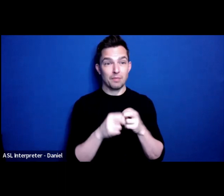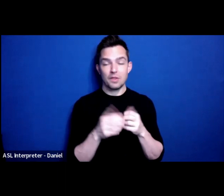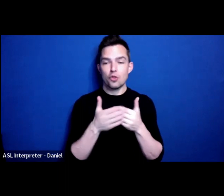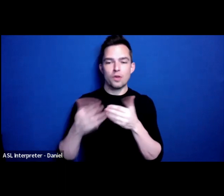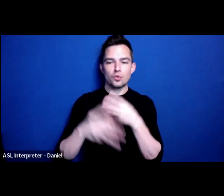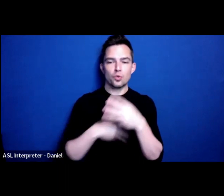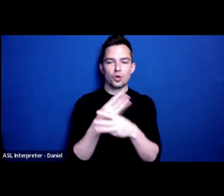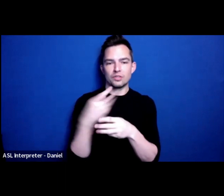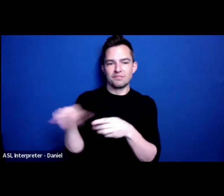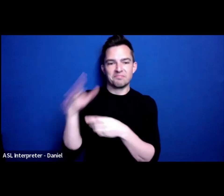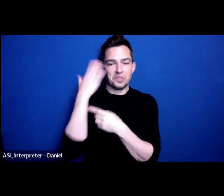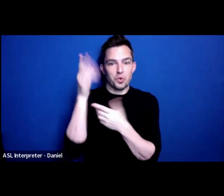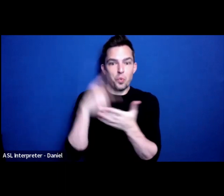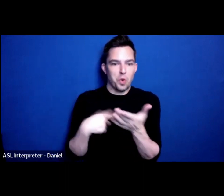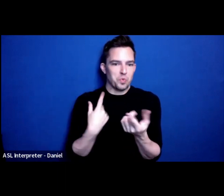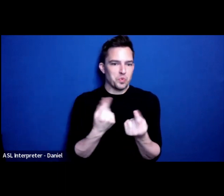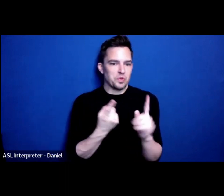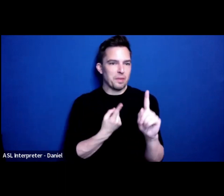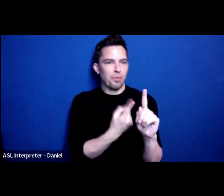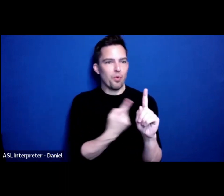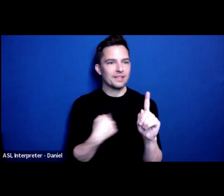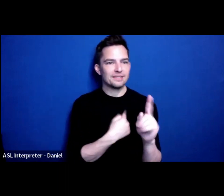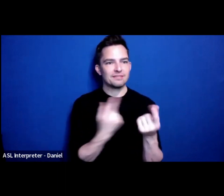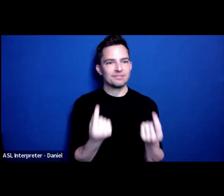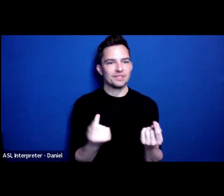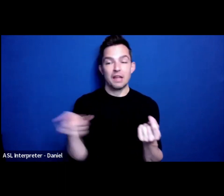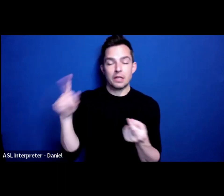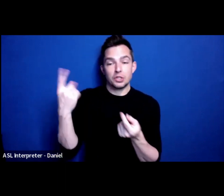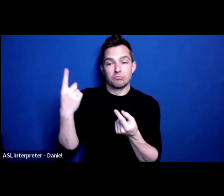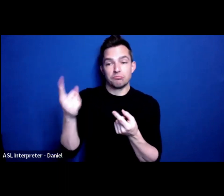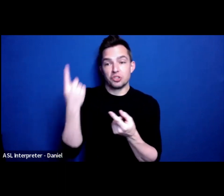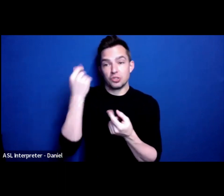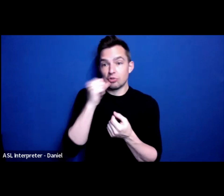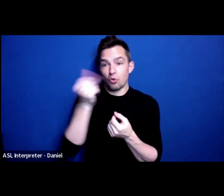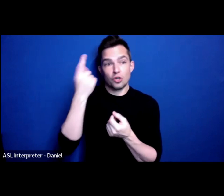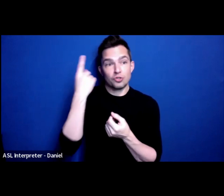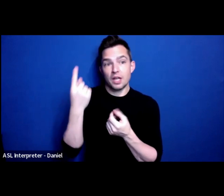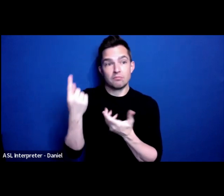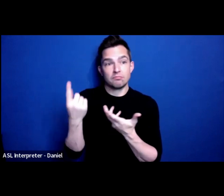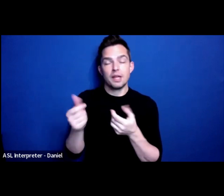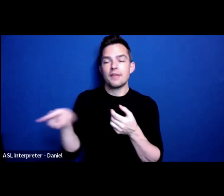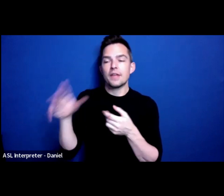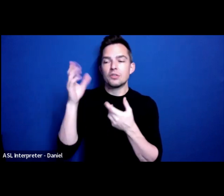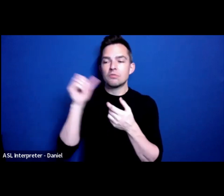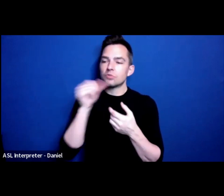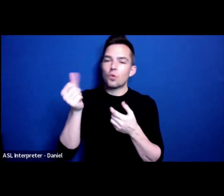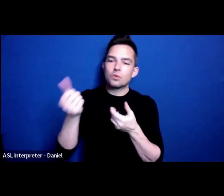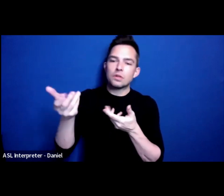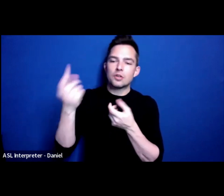what we're about. Just not understanding and therefore not knowing how to interact with us in ways that are equitable safe.